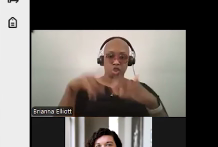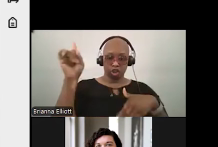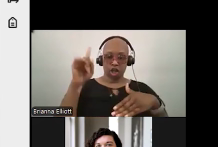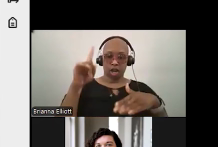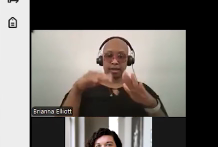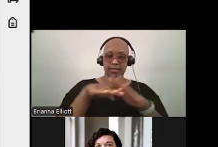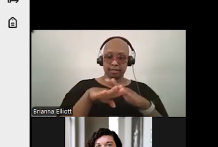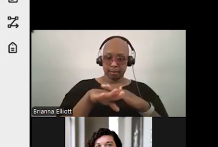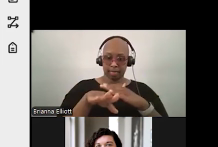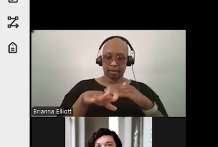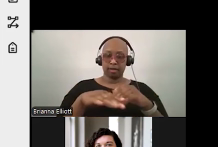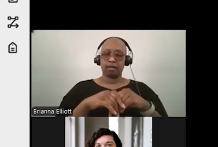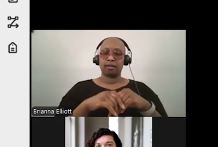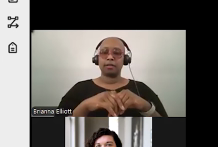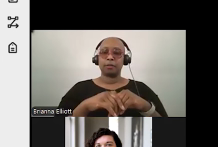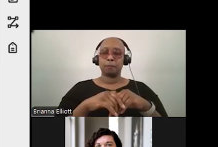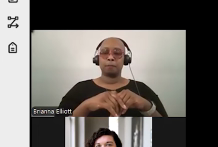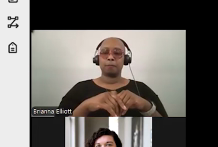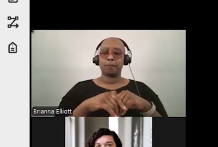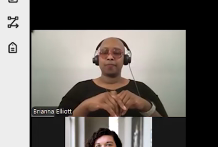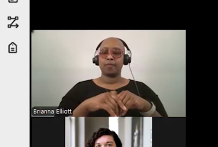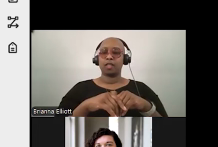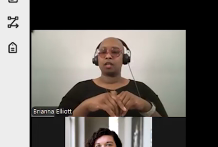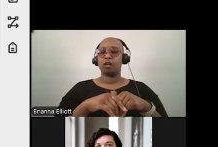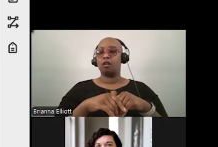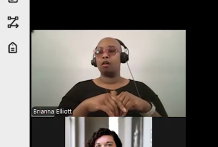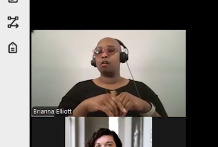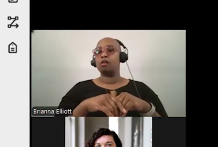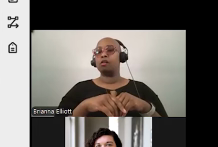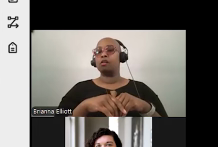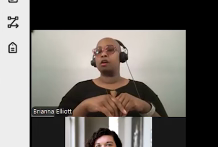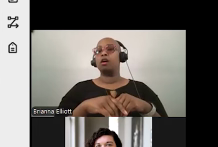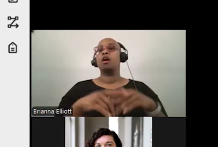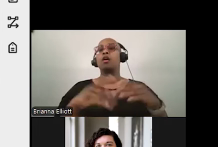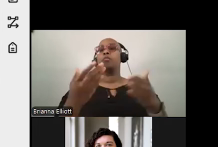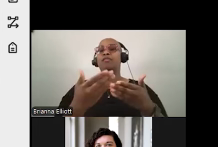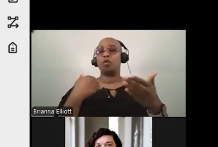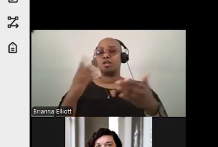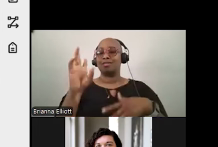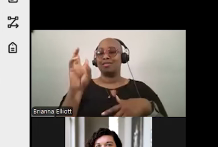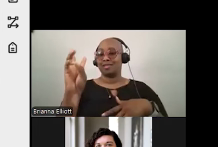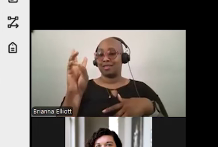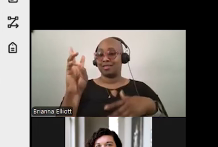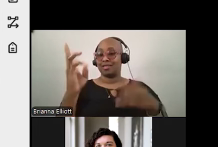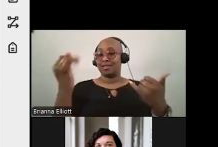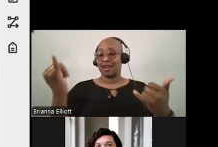going. And you can see where it said six issues before, now it says five issues. And that first